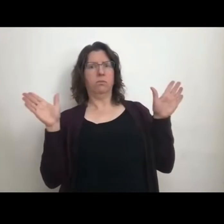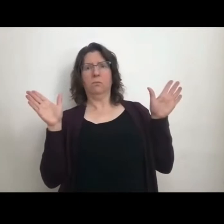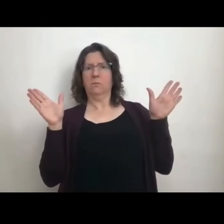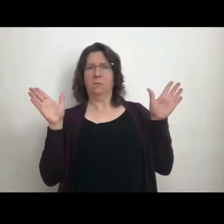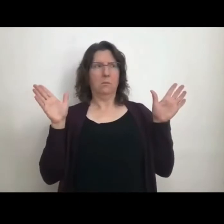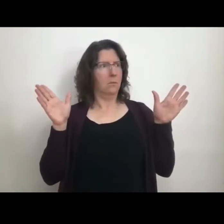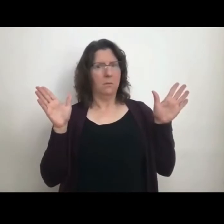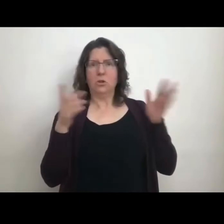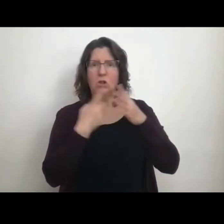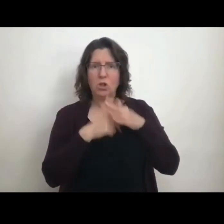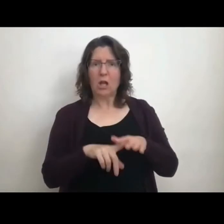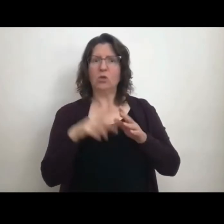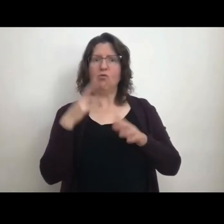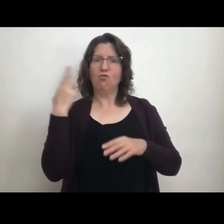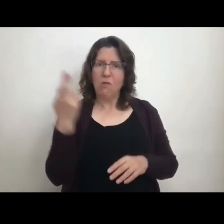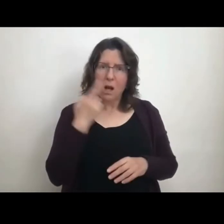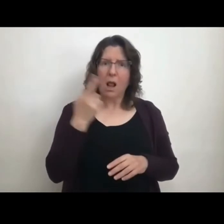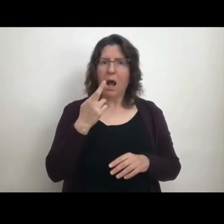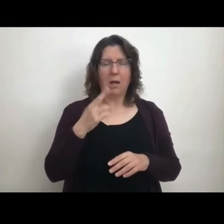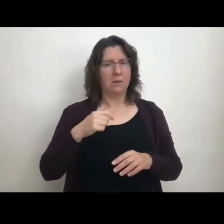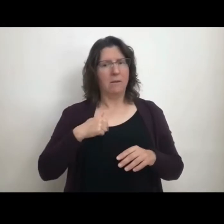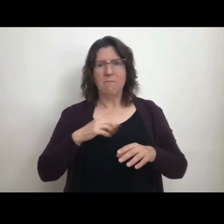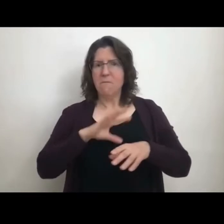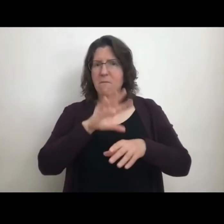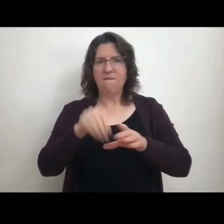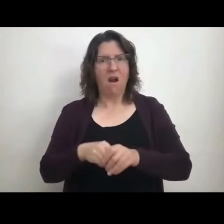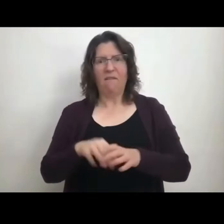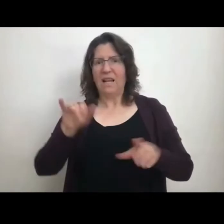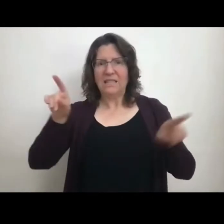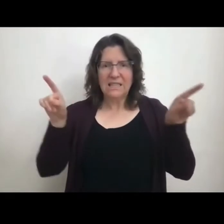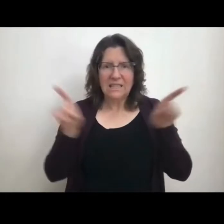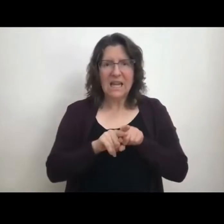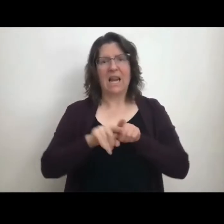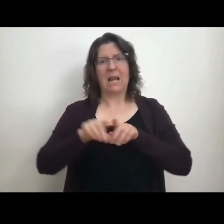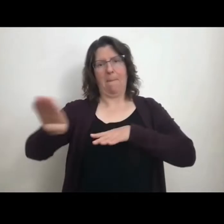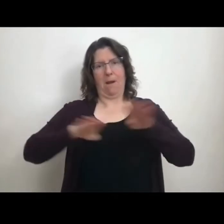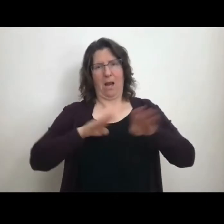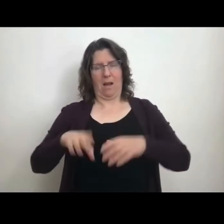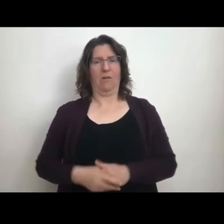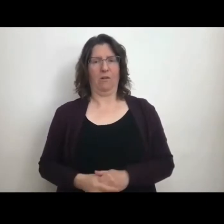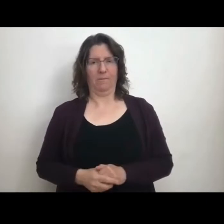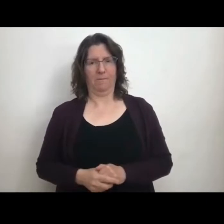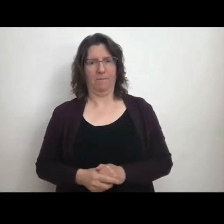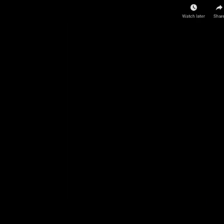My PhD studies opened my eyes to recognize how MY behaviours were exactly the same!